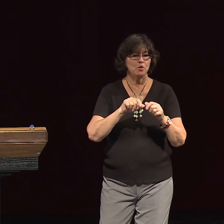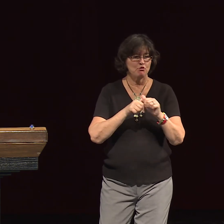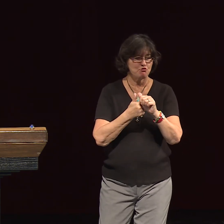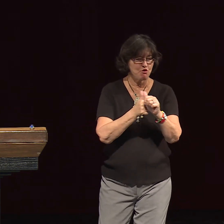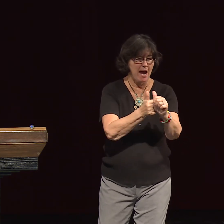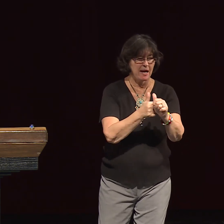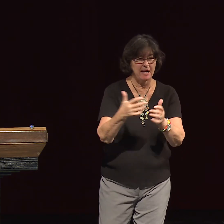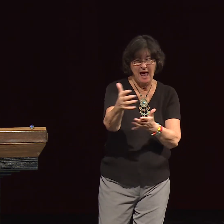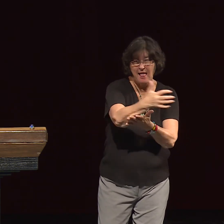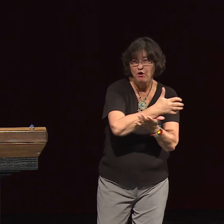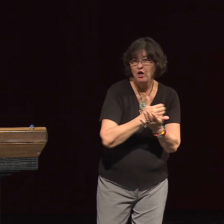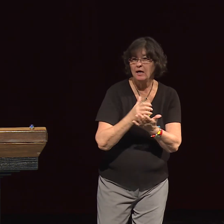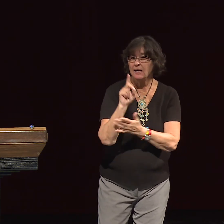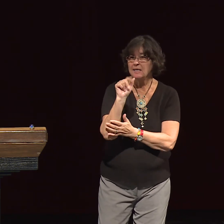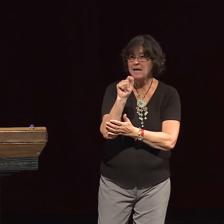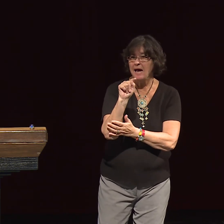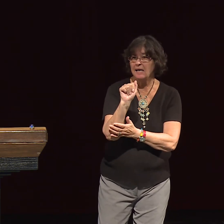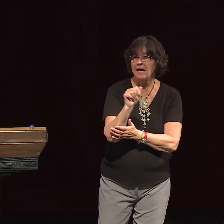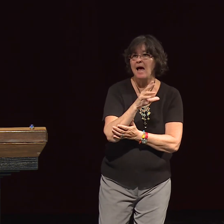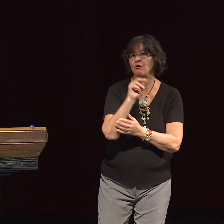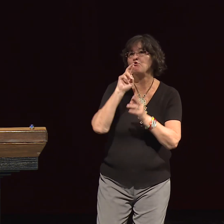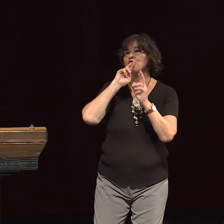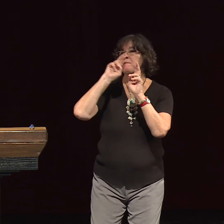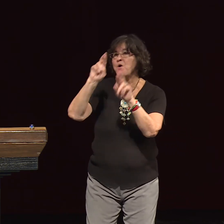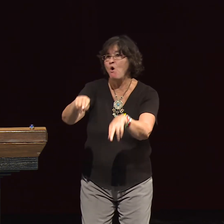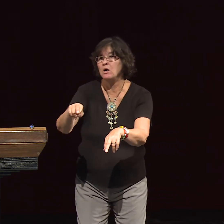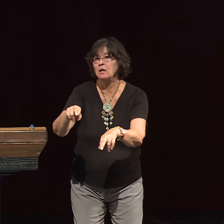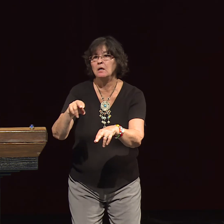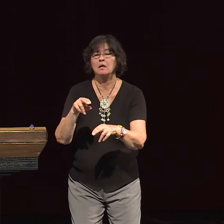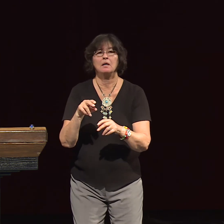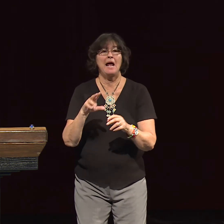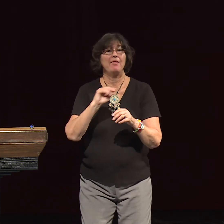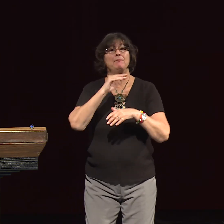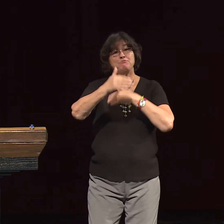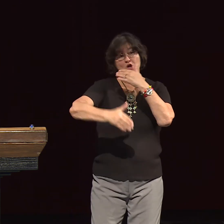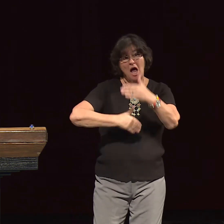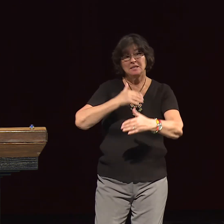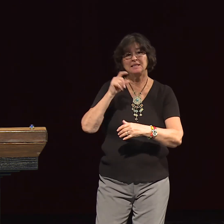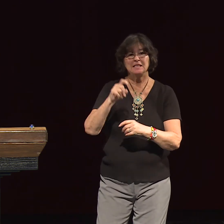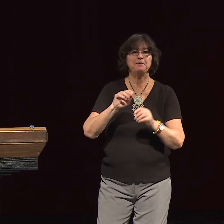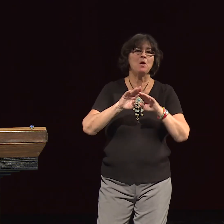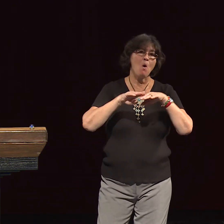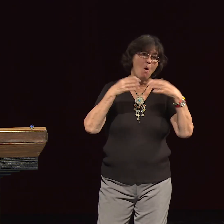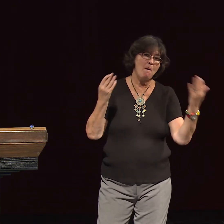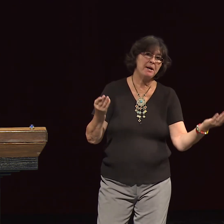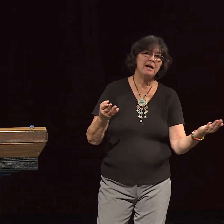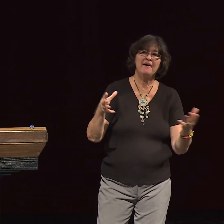collect data, and report that data. The process needs to be open.